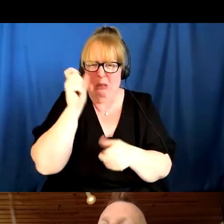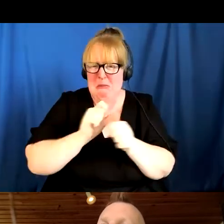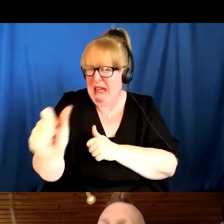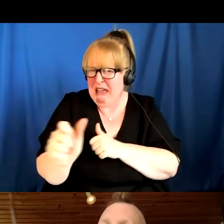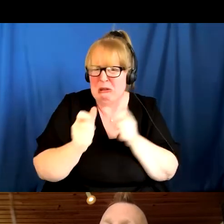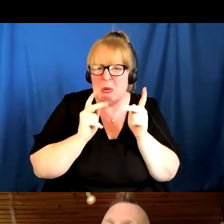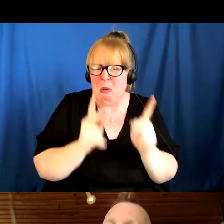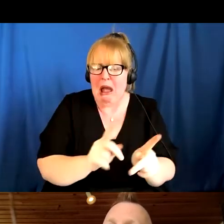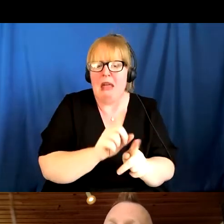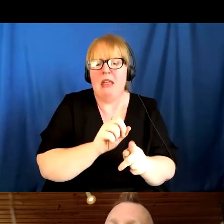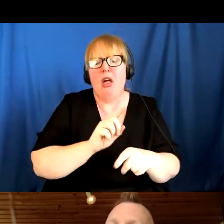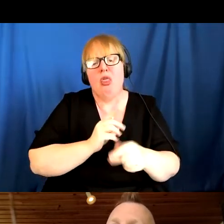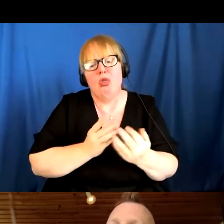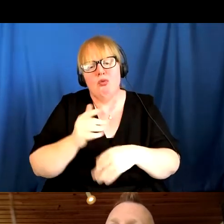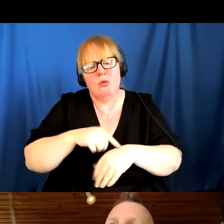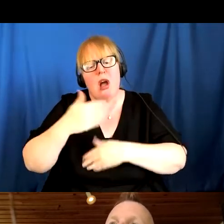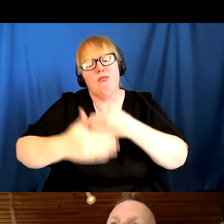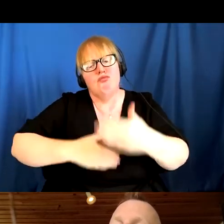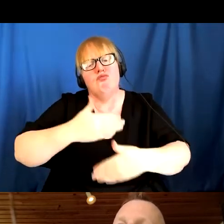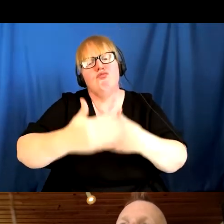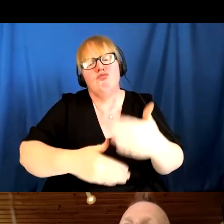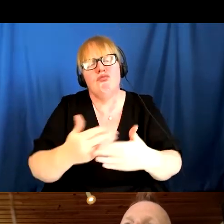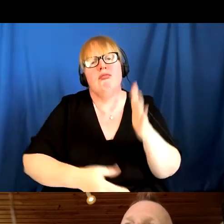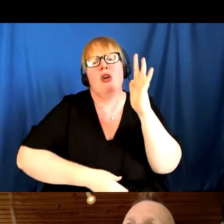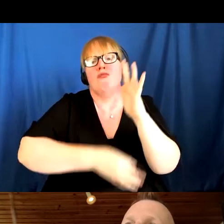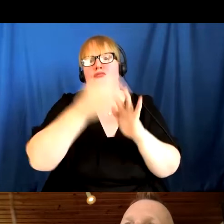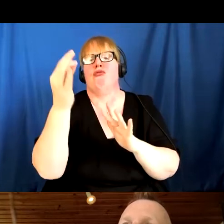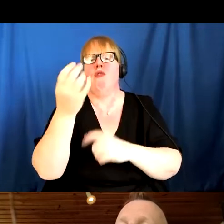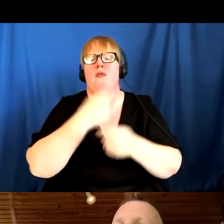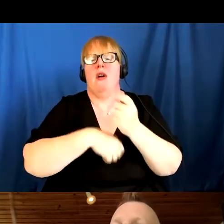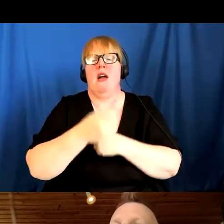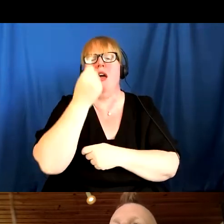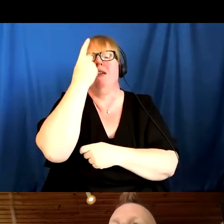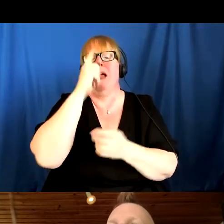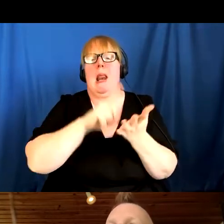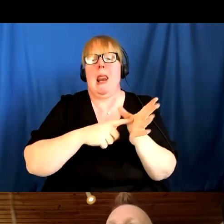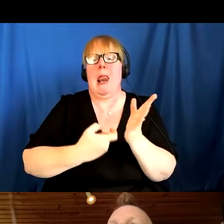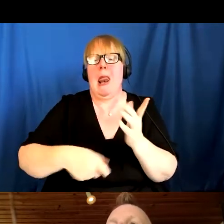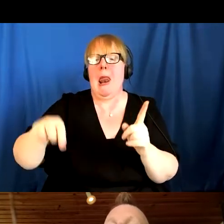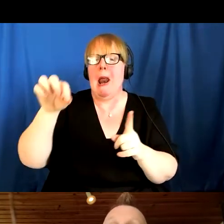I realised that much kind of better toolset for kind of helping people enter into a kind of more